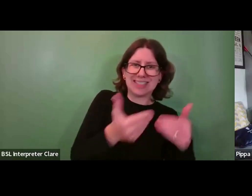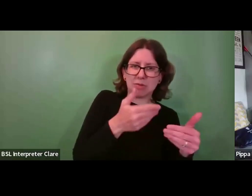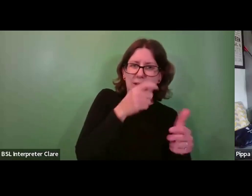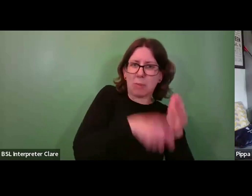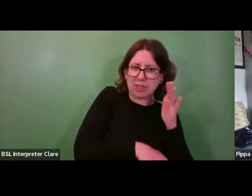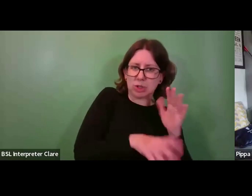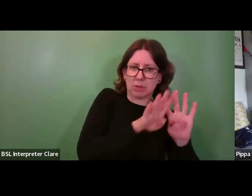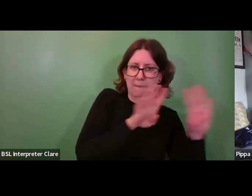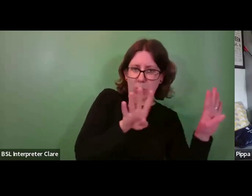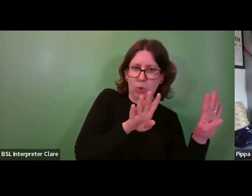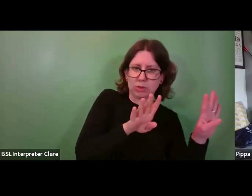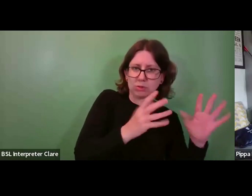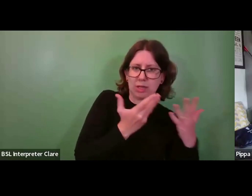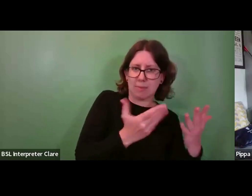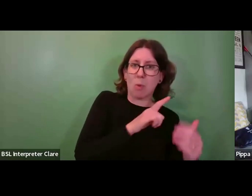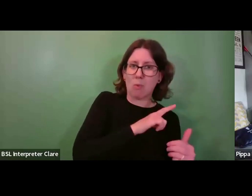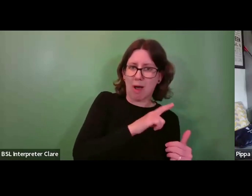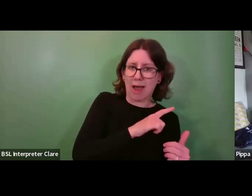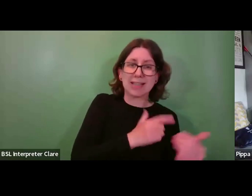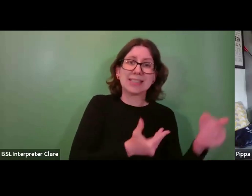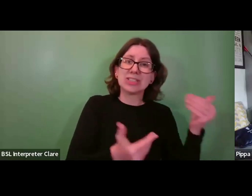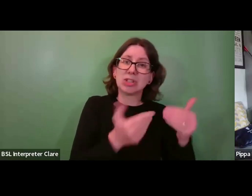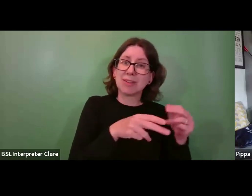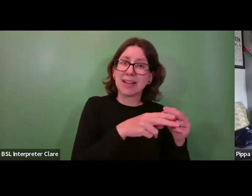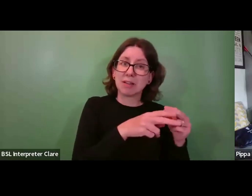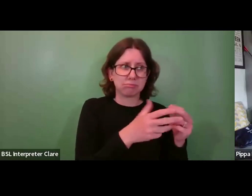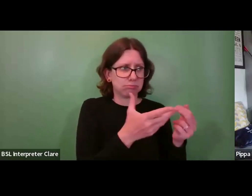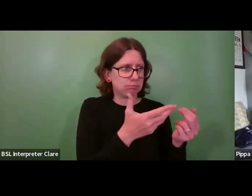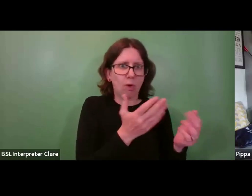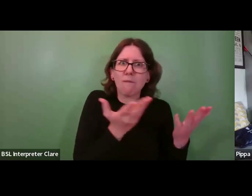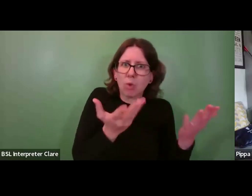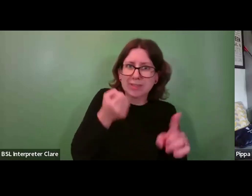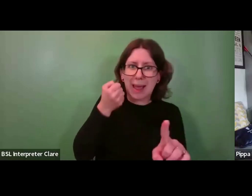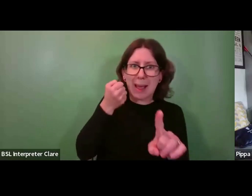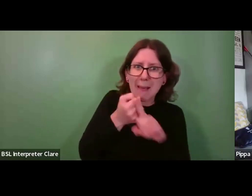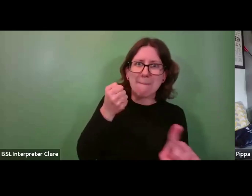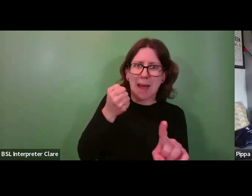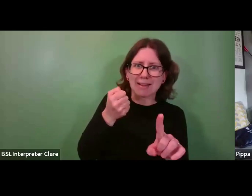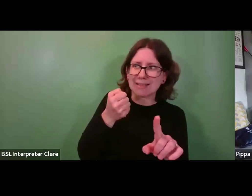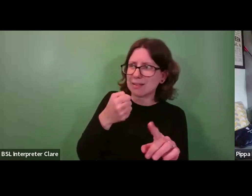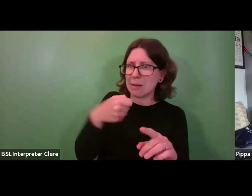because charity has direct impact on supporting the most vulnerable people in our